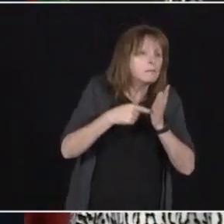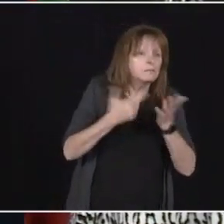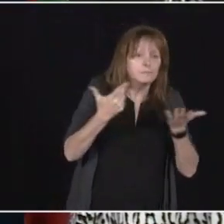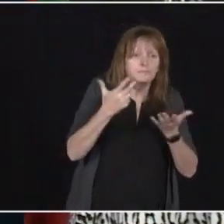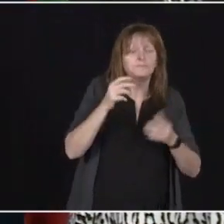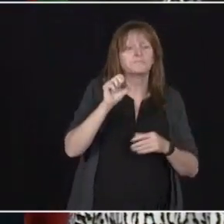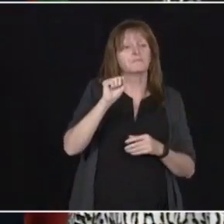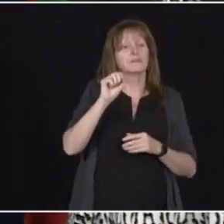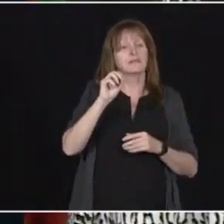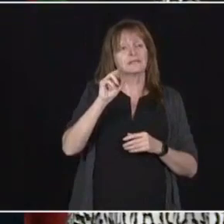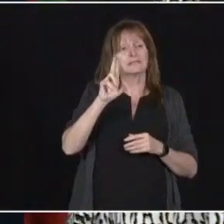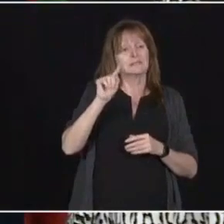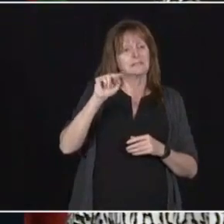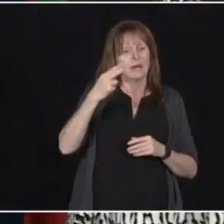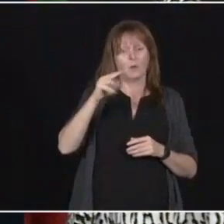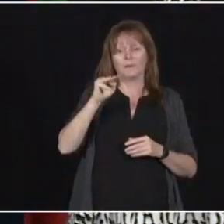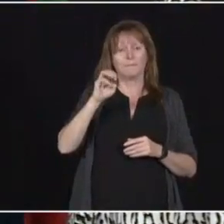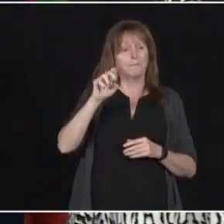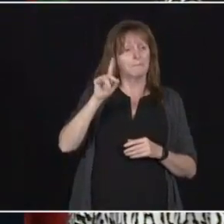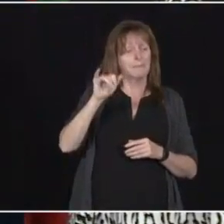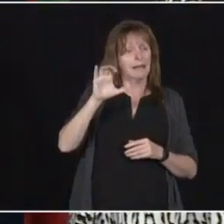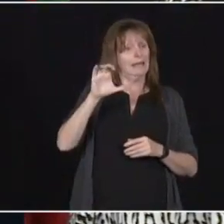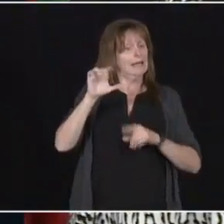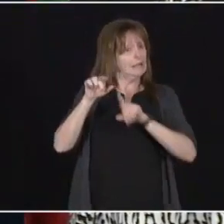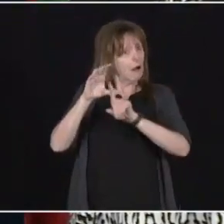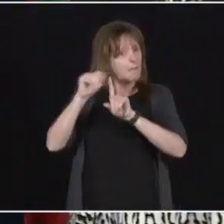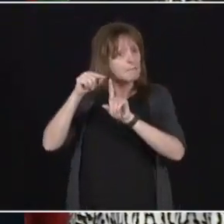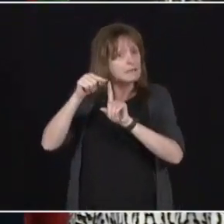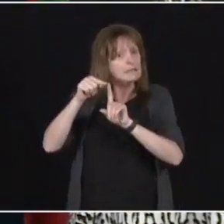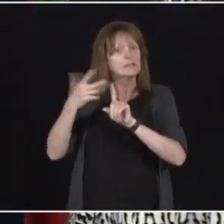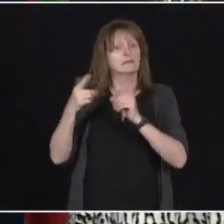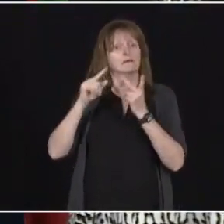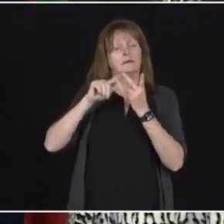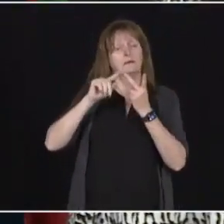Sterling industries NS RB can technologies to the Ontario together fund.